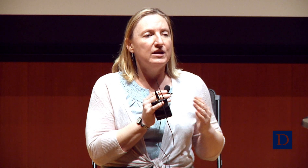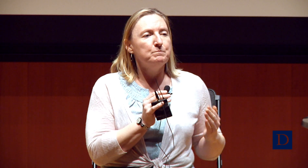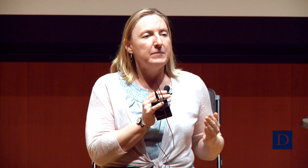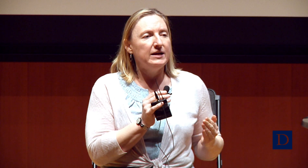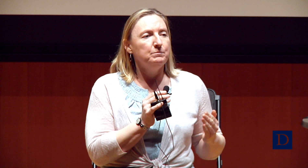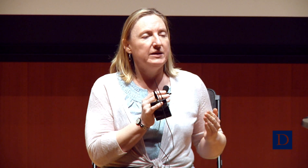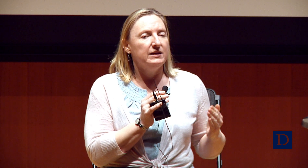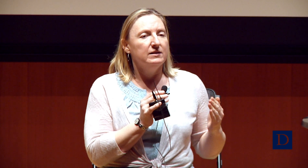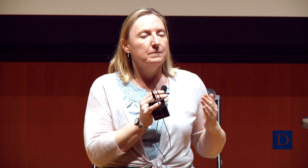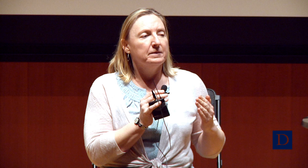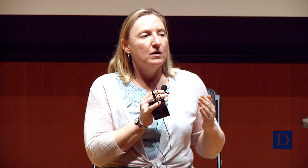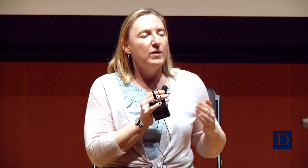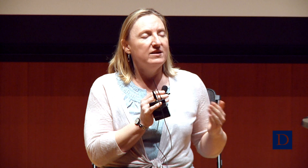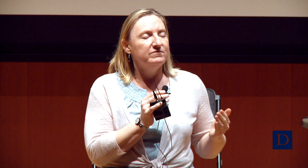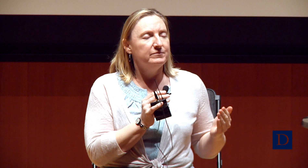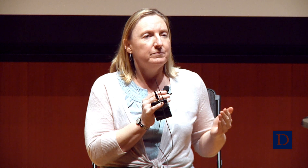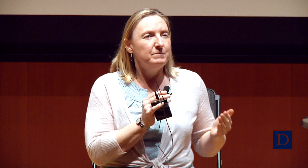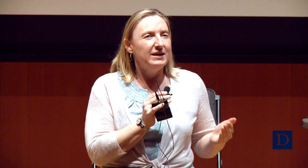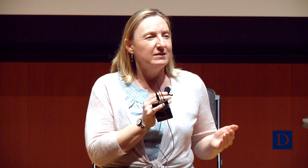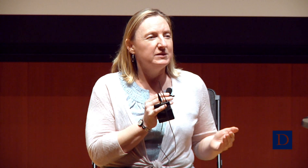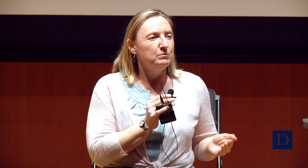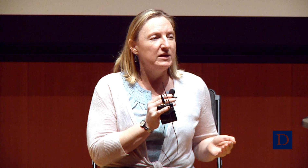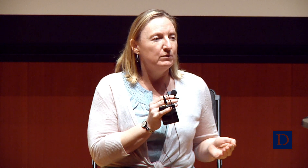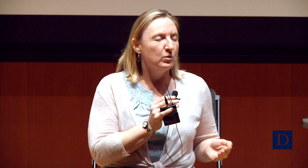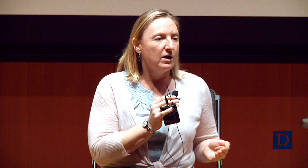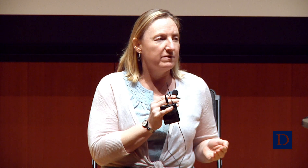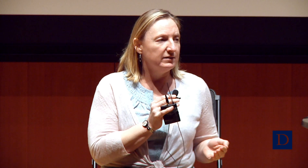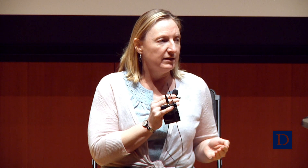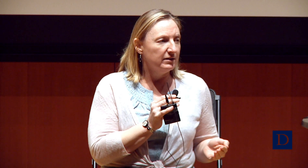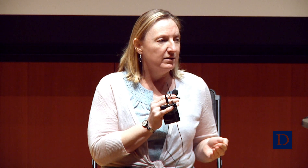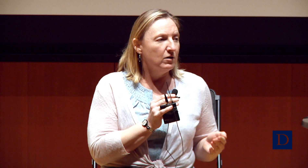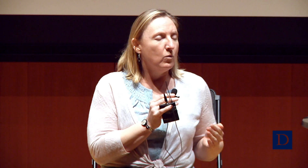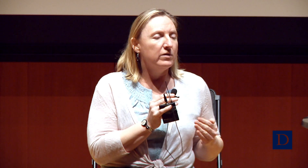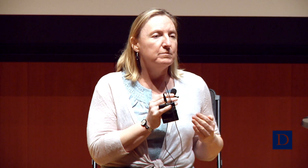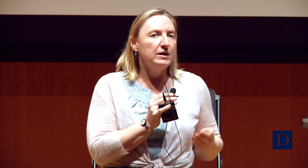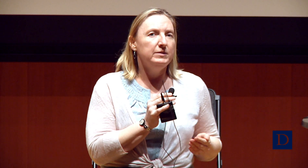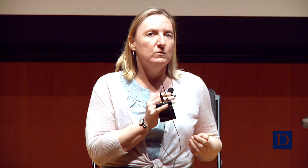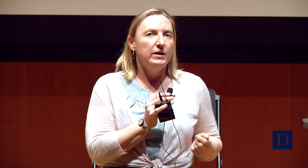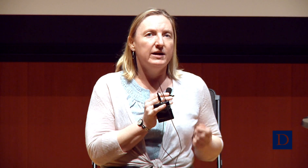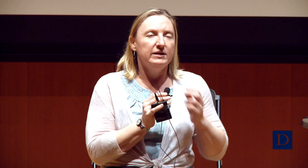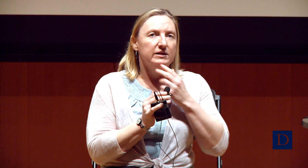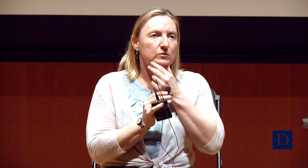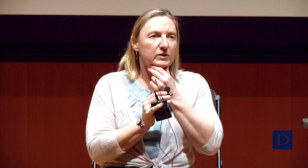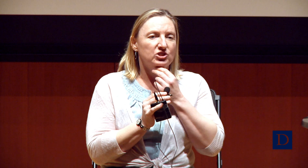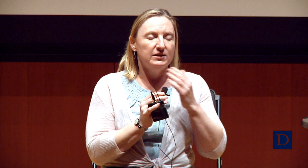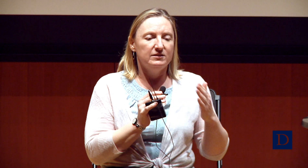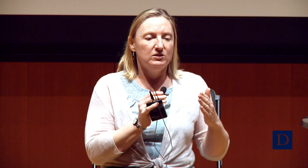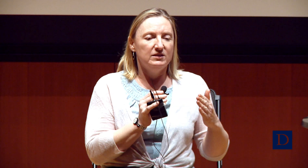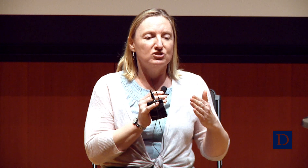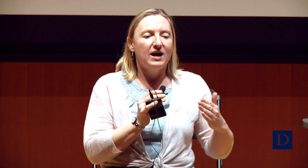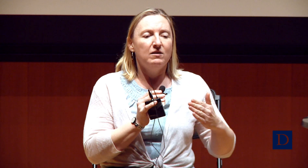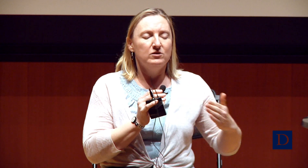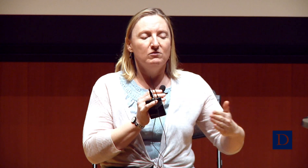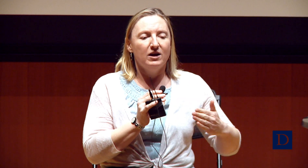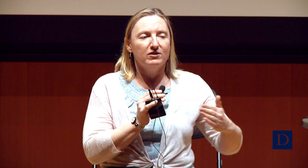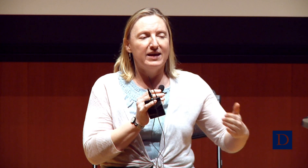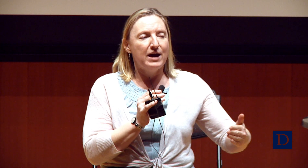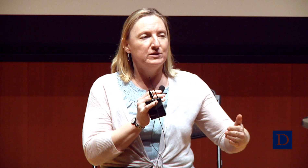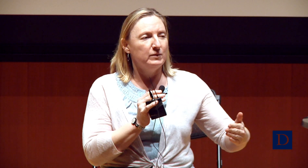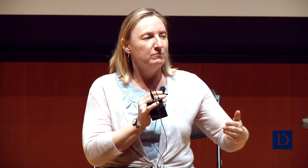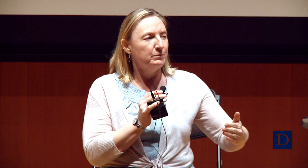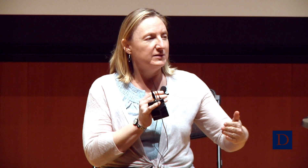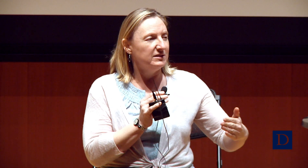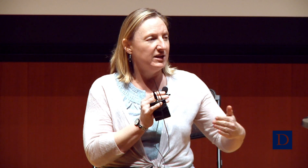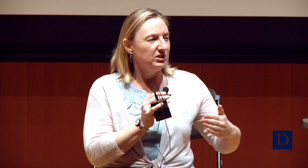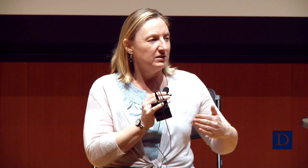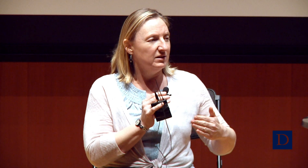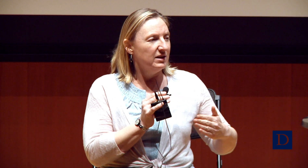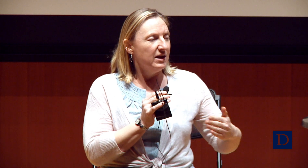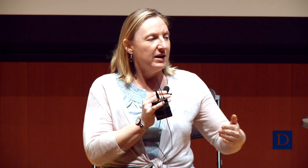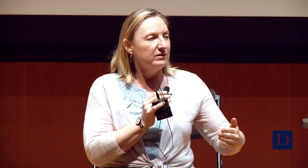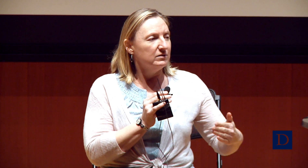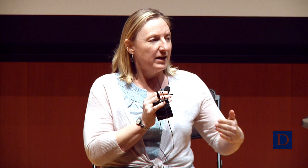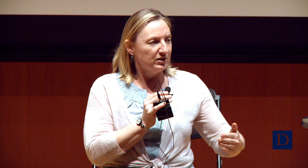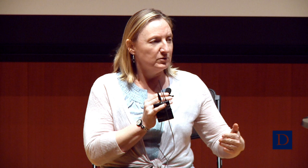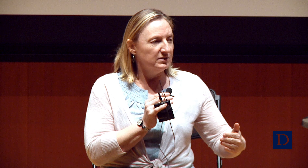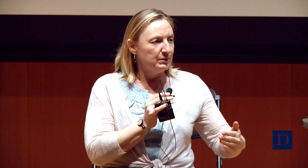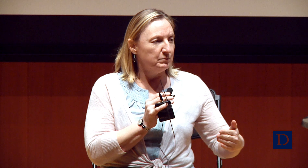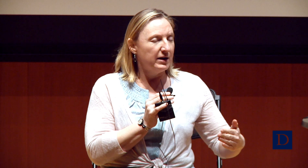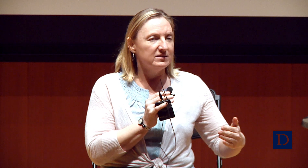it might be a way of making them seem even more authentic, or there might be a way in which there’s no longer a gap between representation and actual disabled bodies.